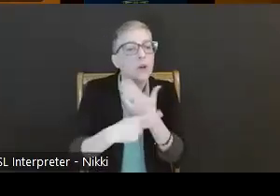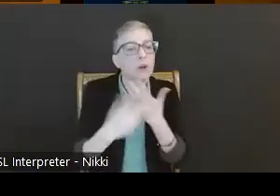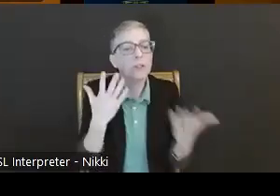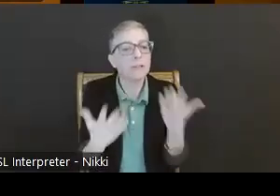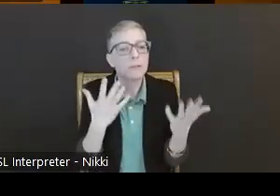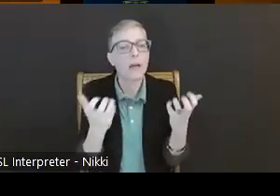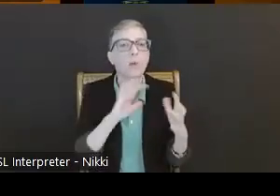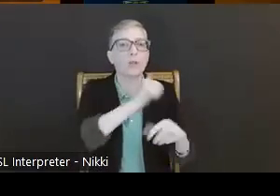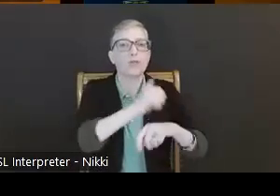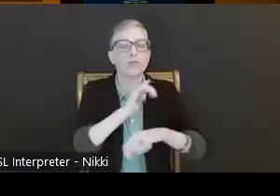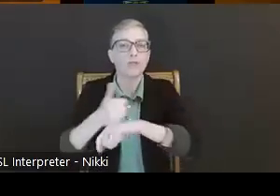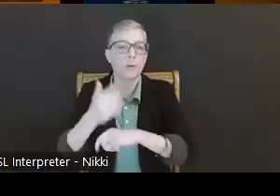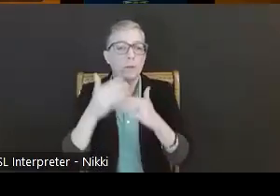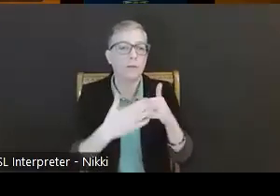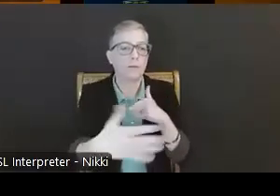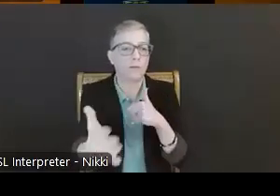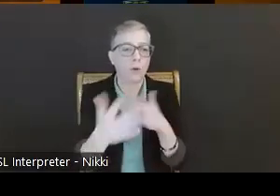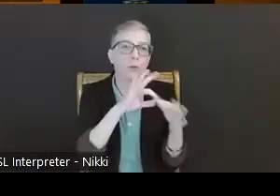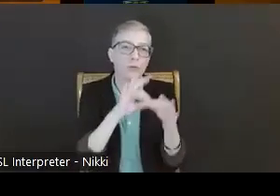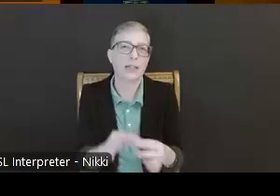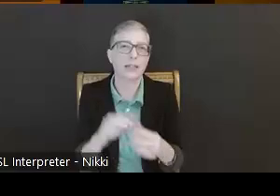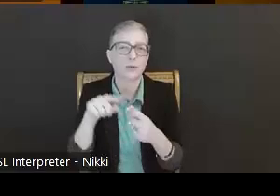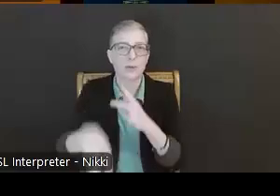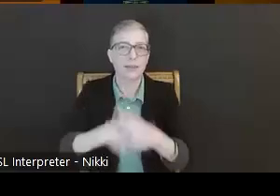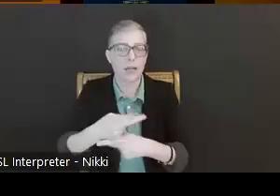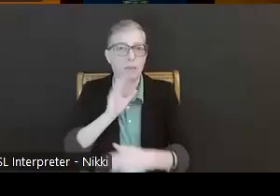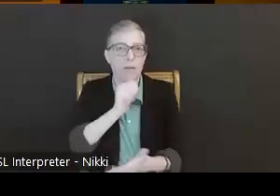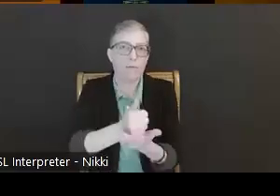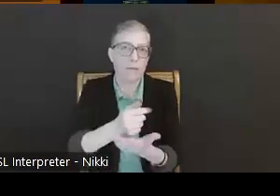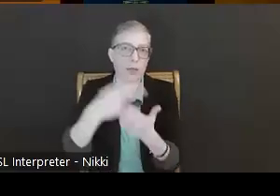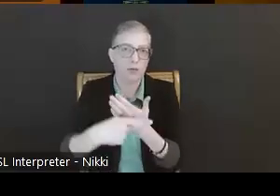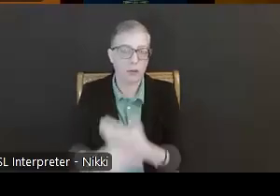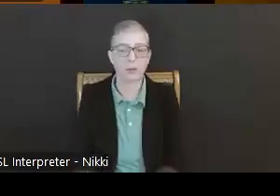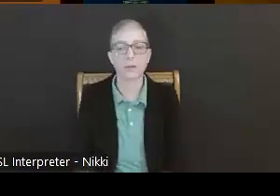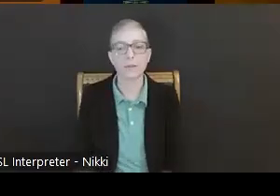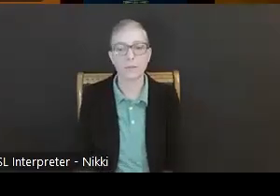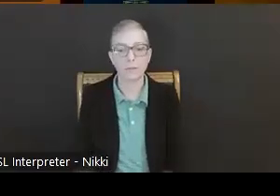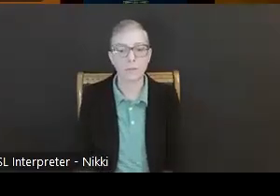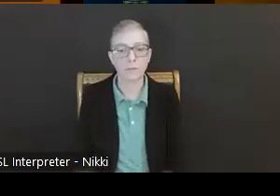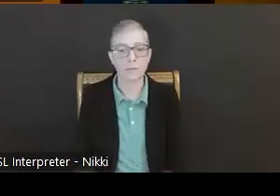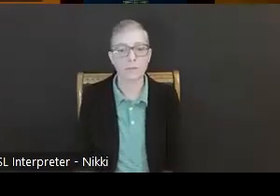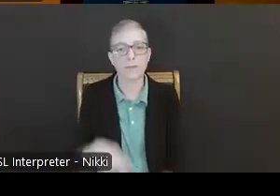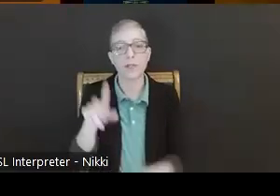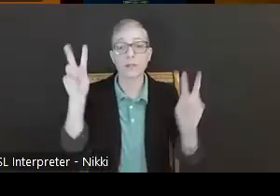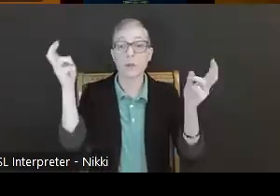interventions so I wanted to start with this quote to be human is to need others and this is